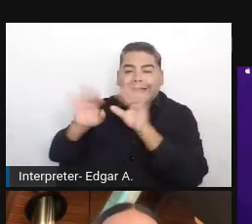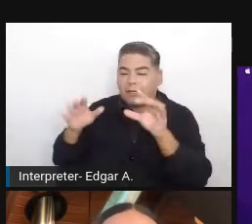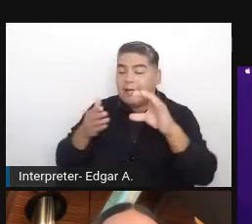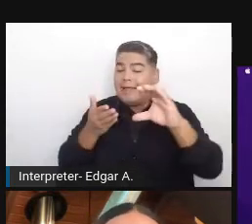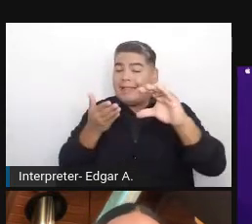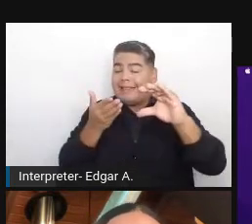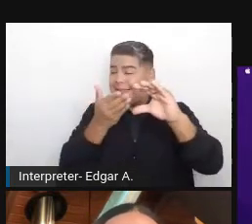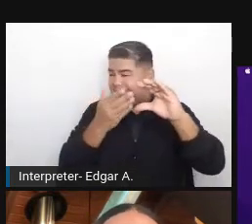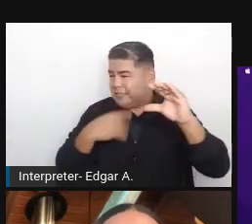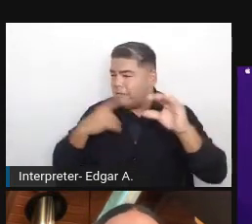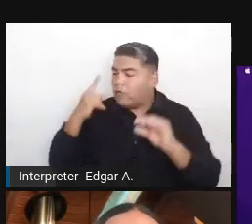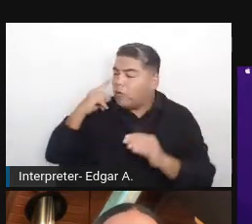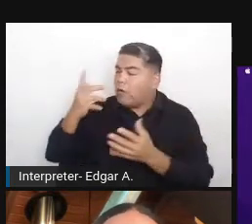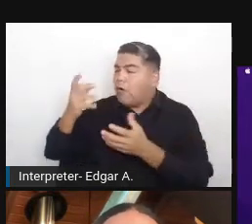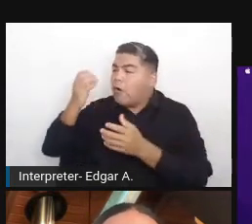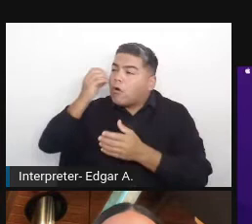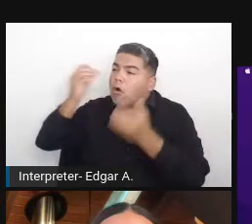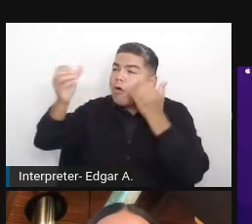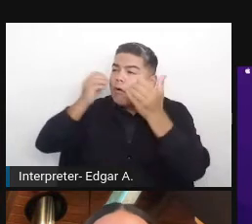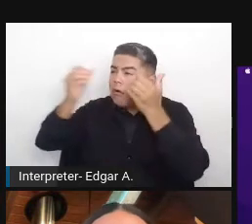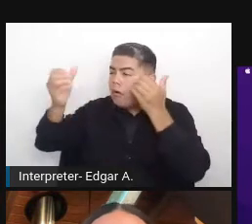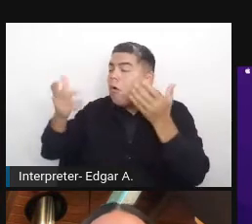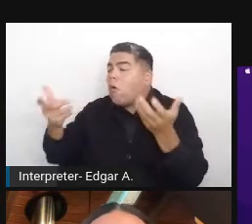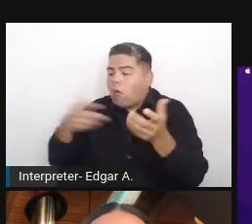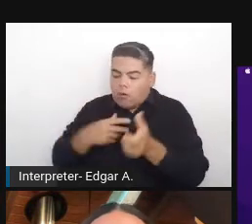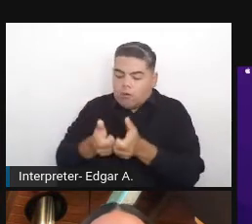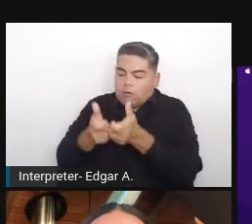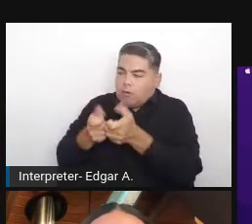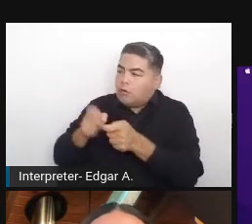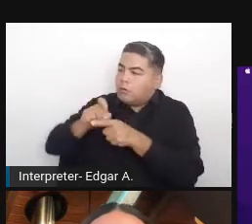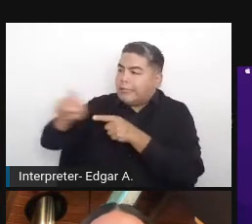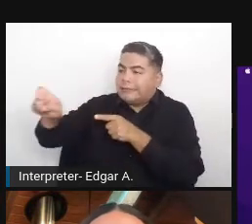might actually give you a different phone number depending on how you're going to use it.